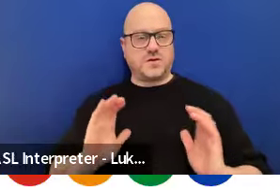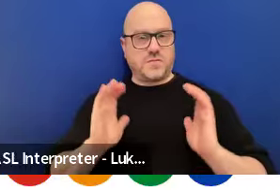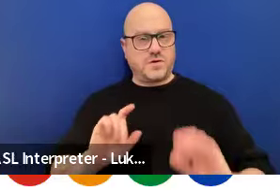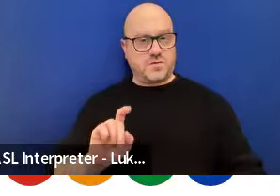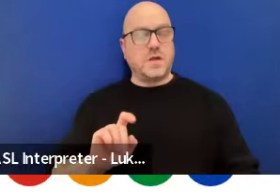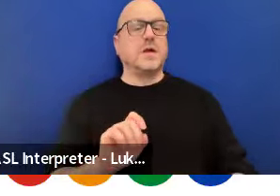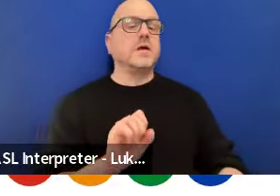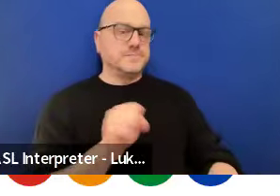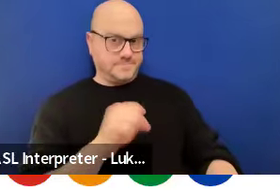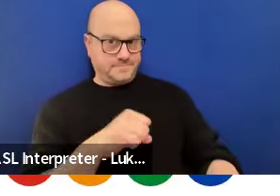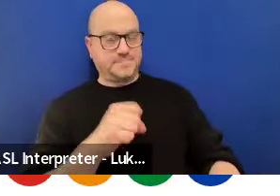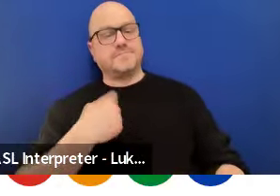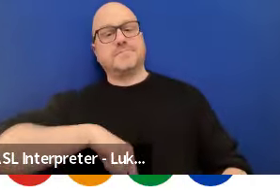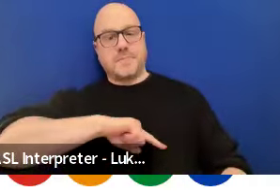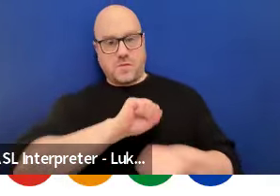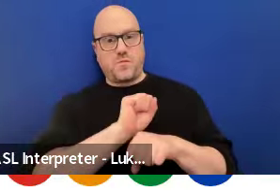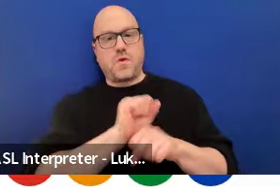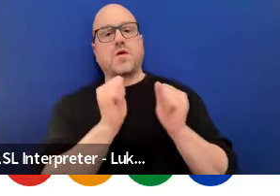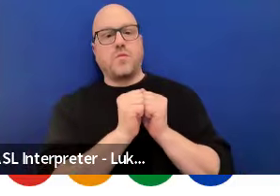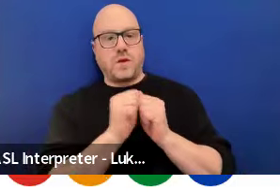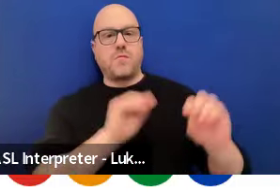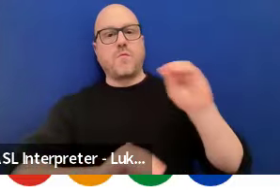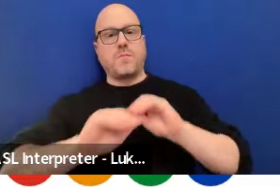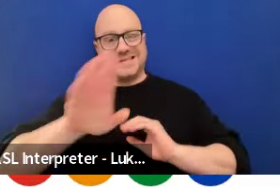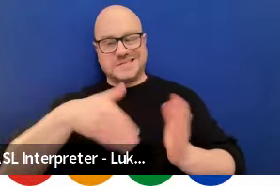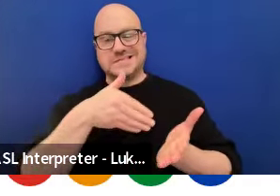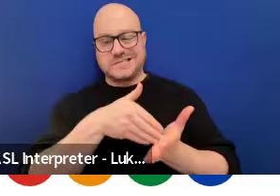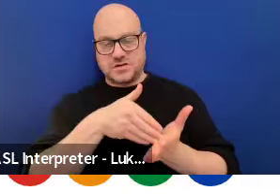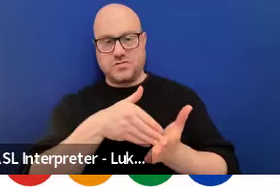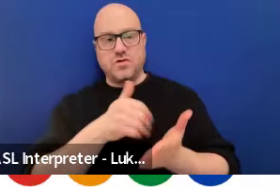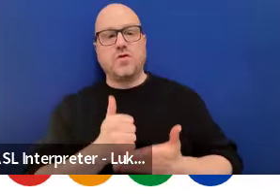CUSTOMERS.